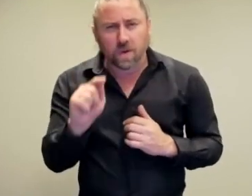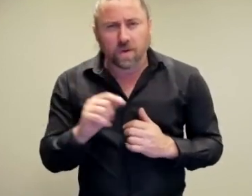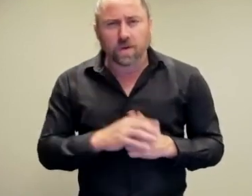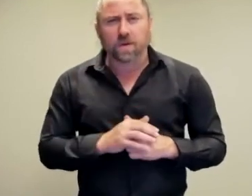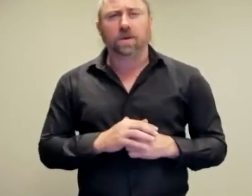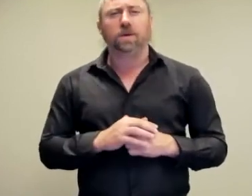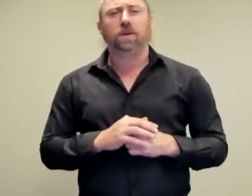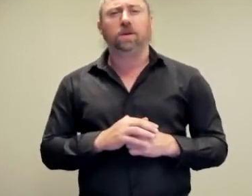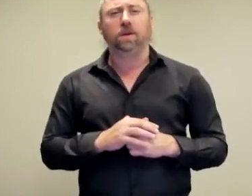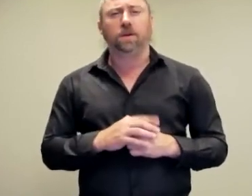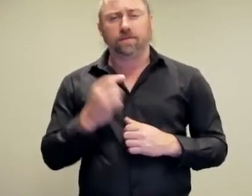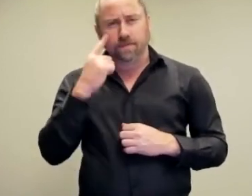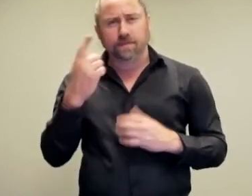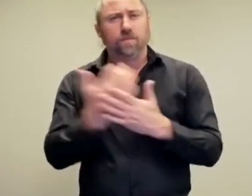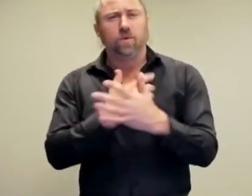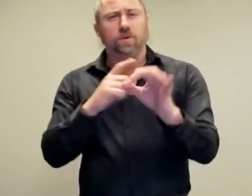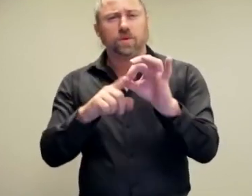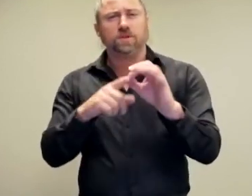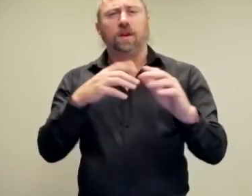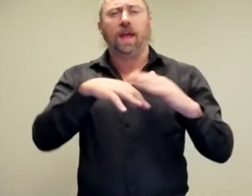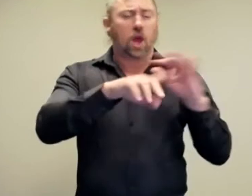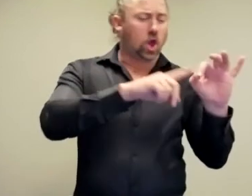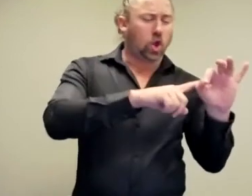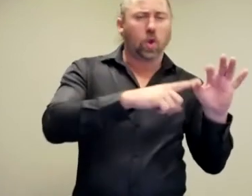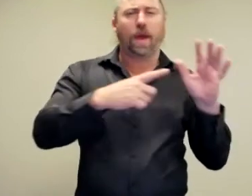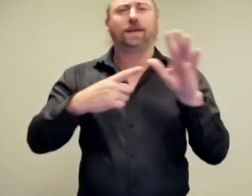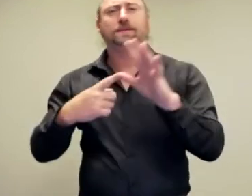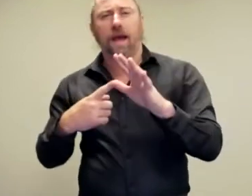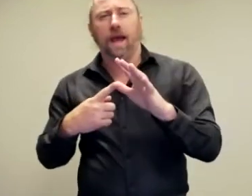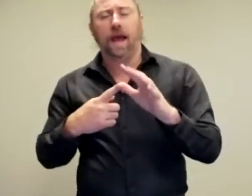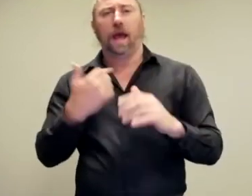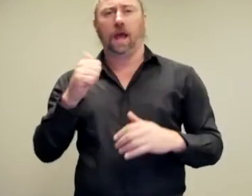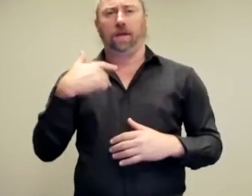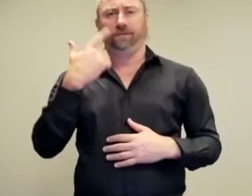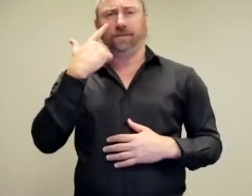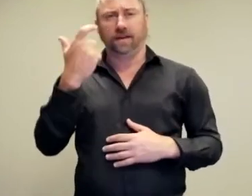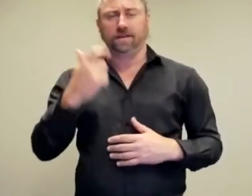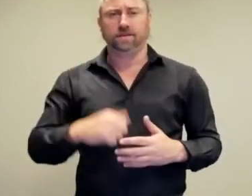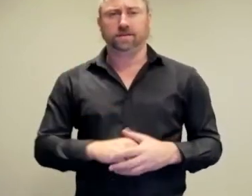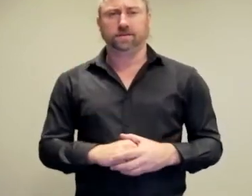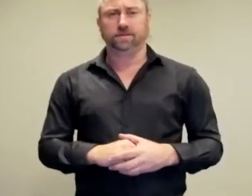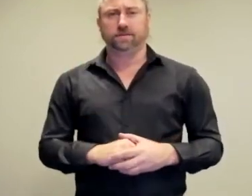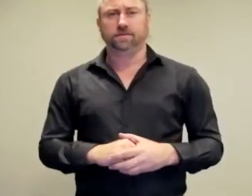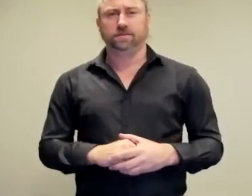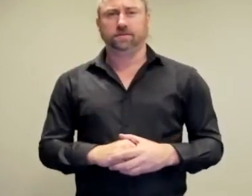I can also see other questions in the Q&A, thank you, I’ve just discovered them.